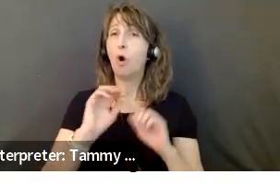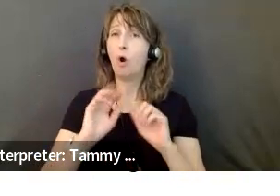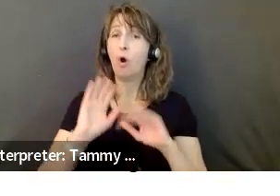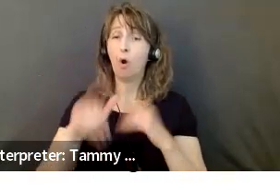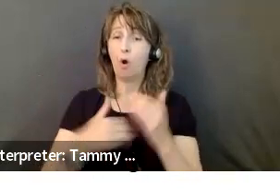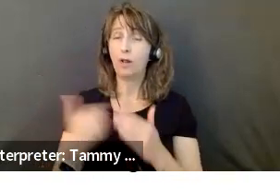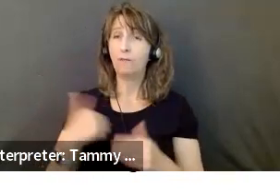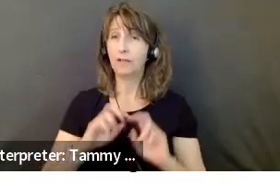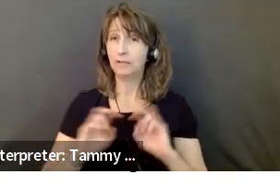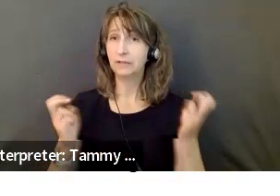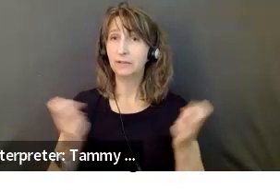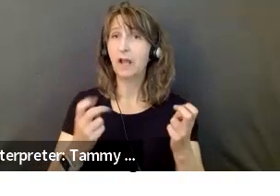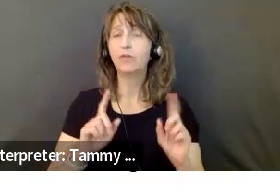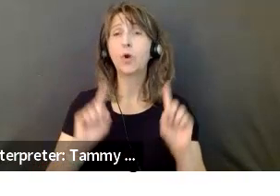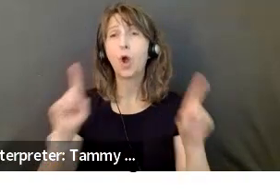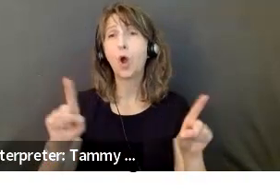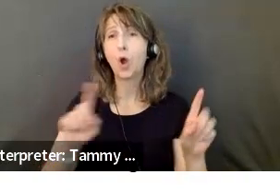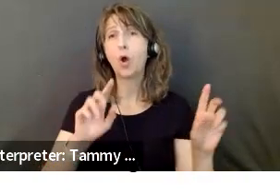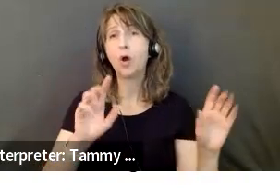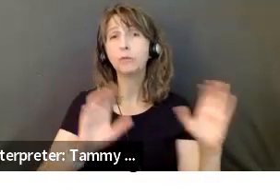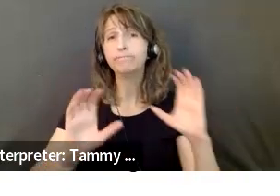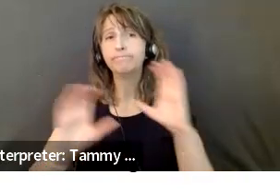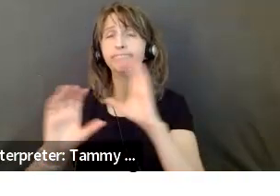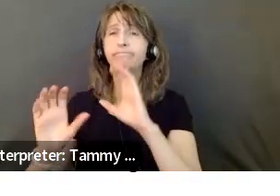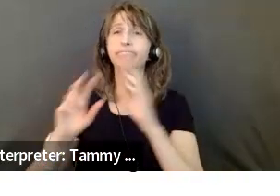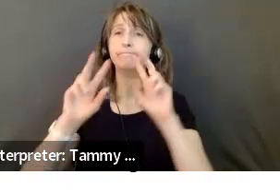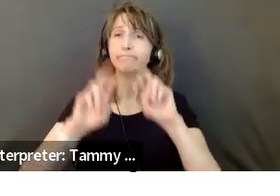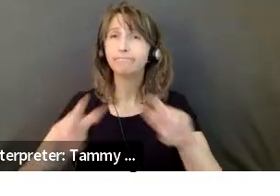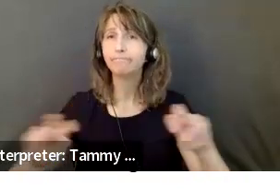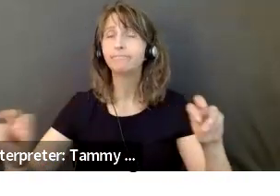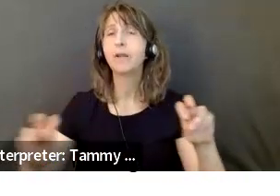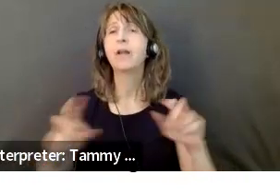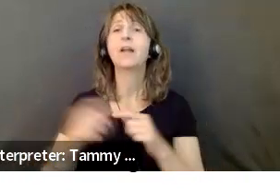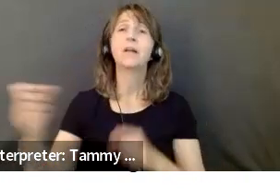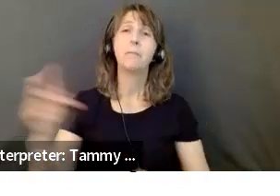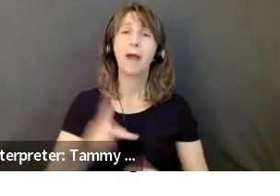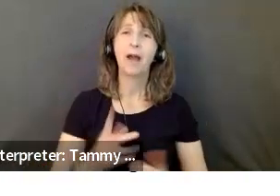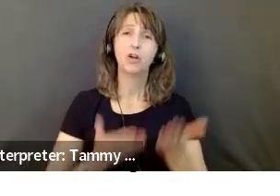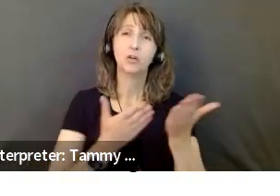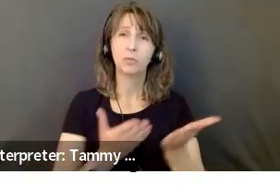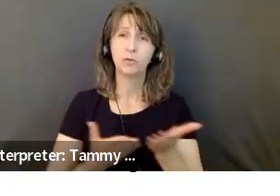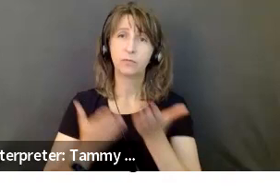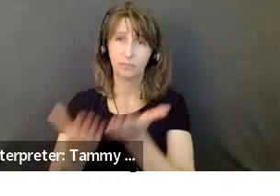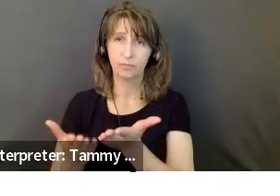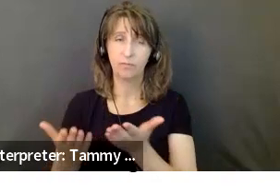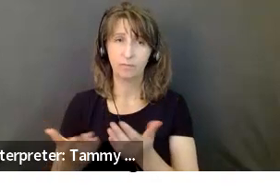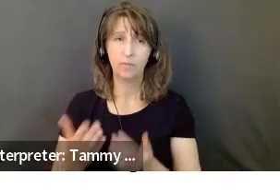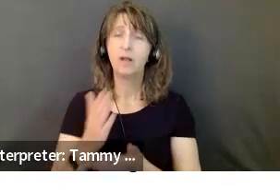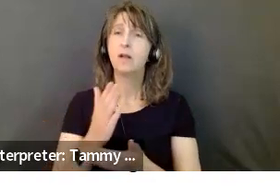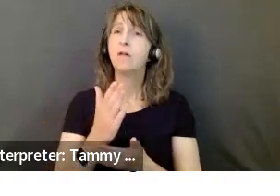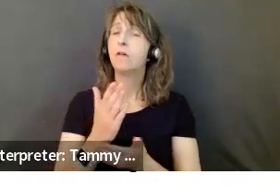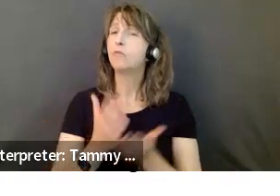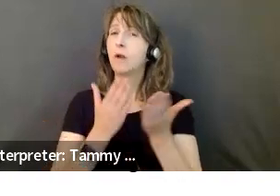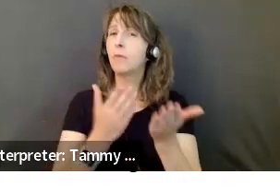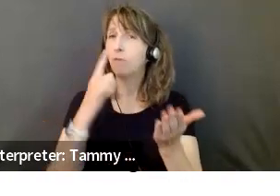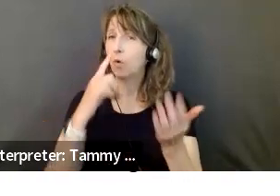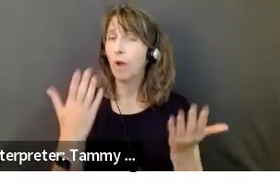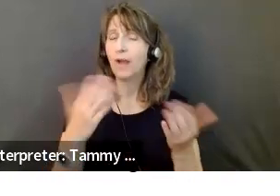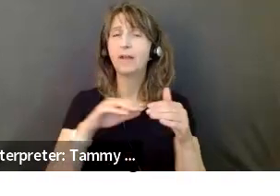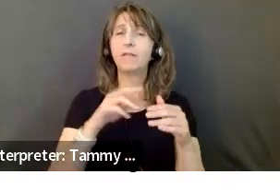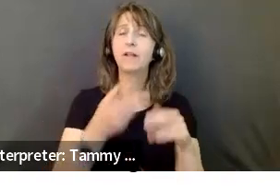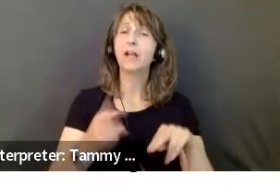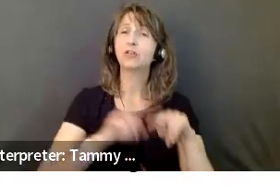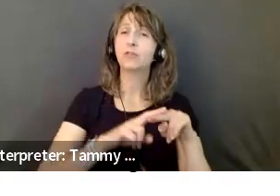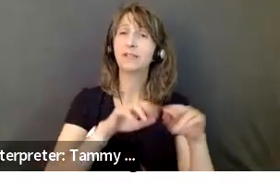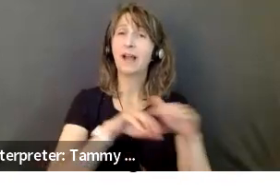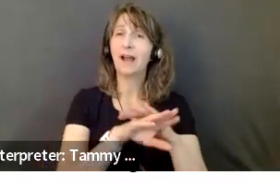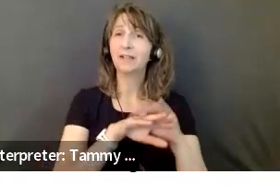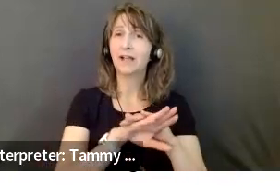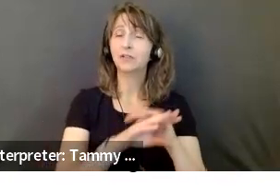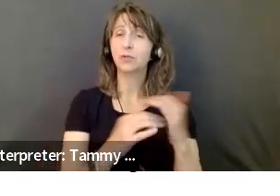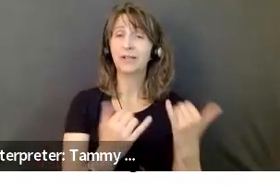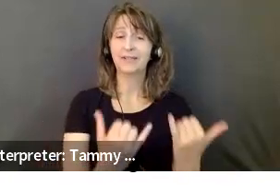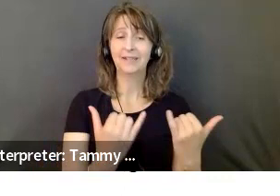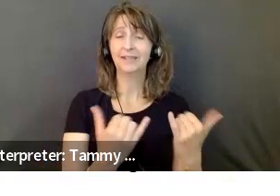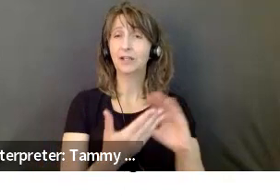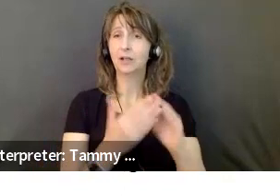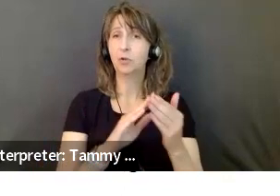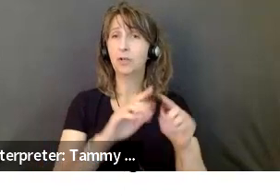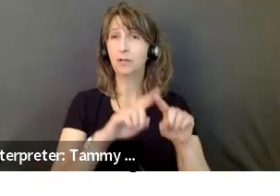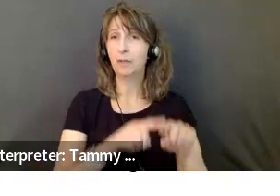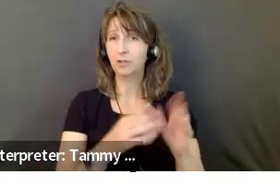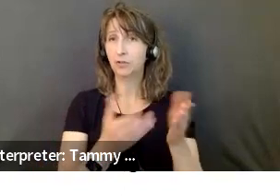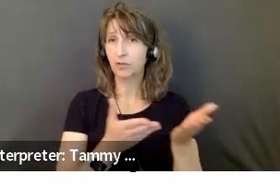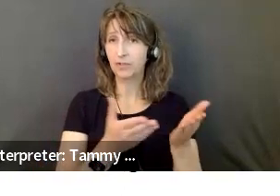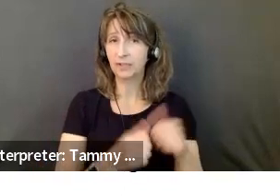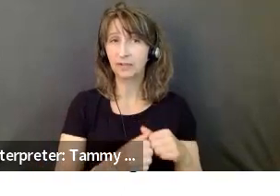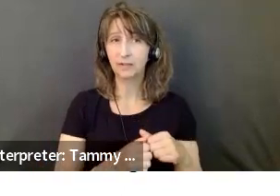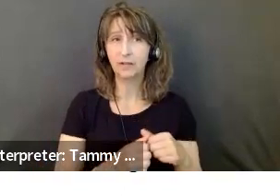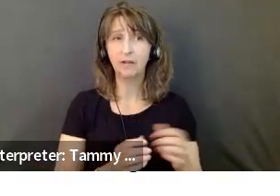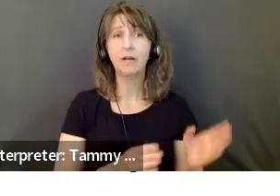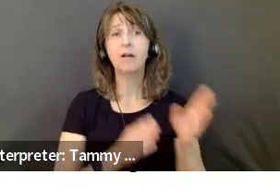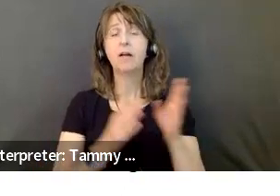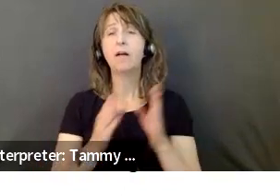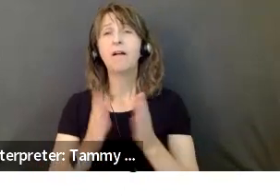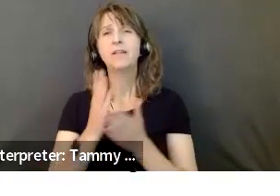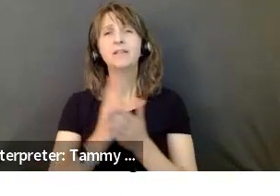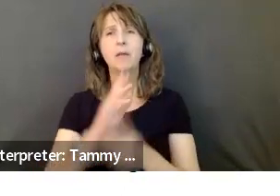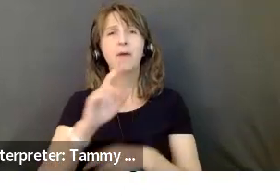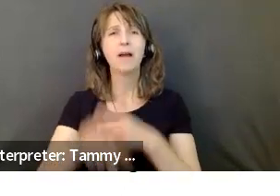So some of those categories were increasing access to existing community based services. Some type of interface with a new crisis system.